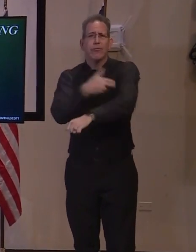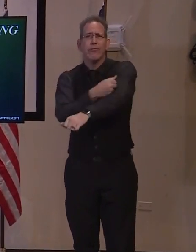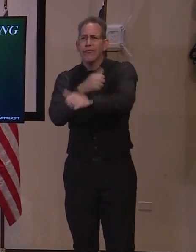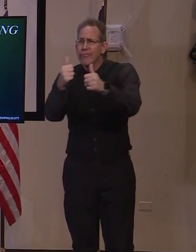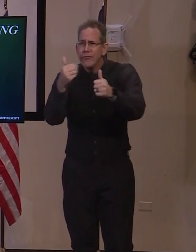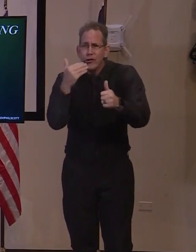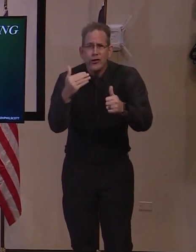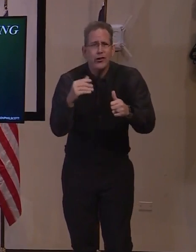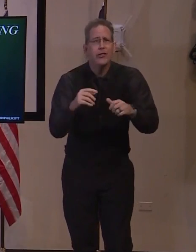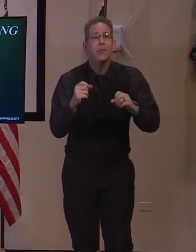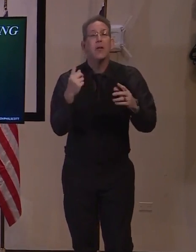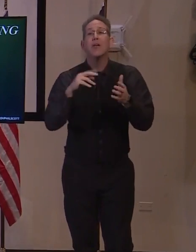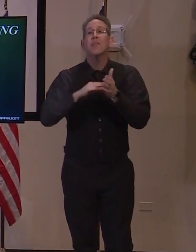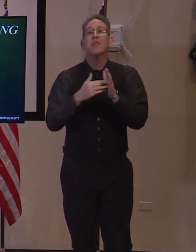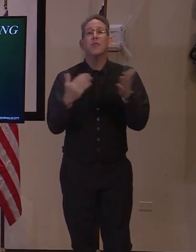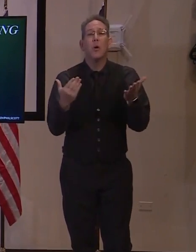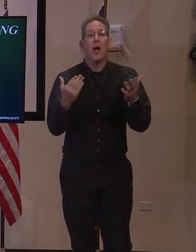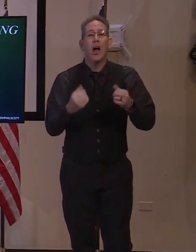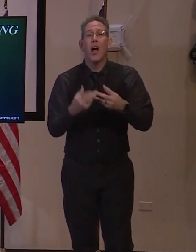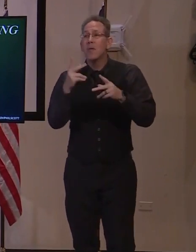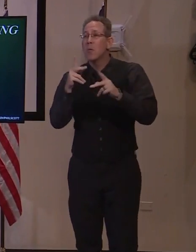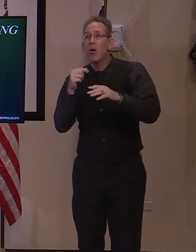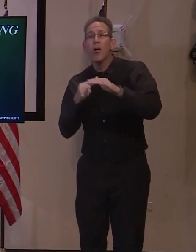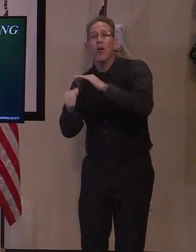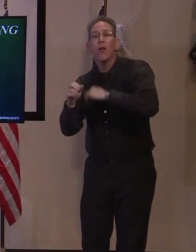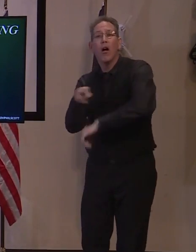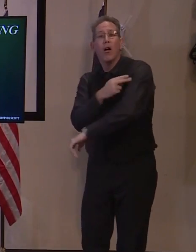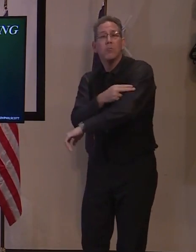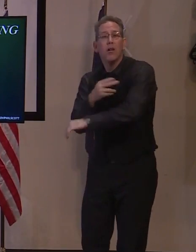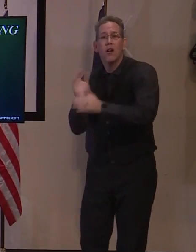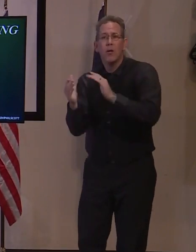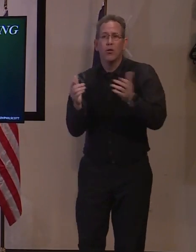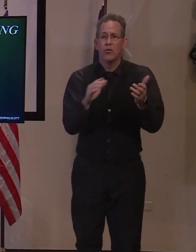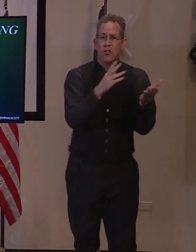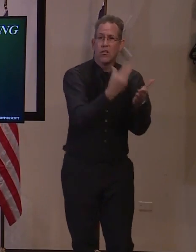hospitalization and death rates in the nation while leading and testing.